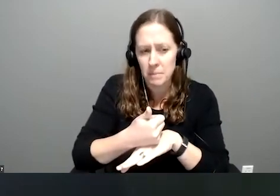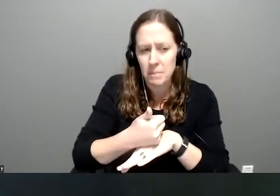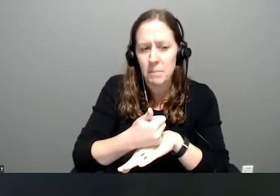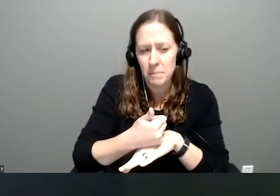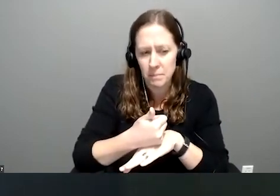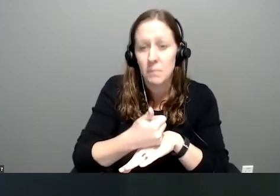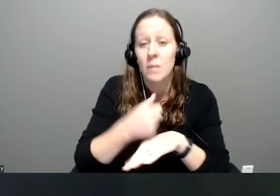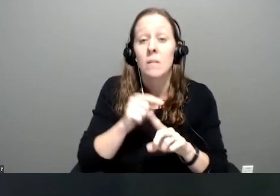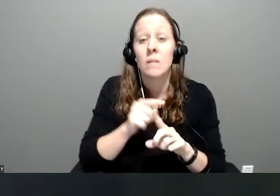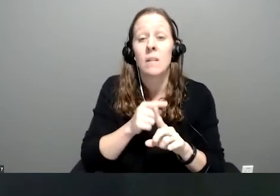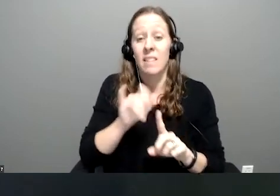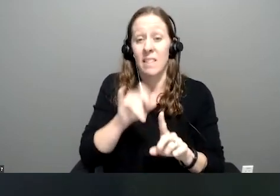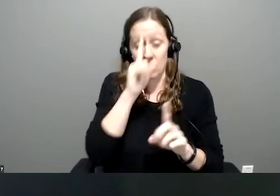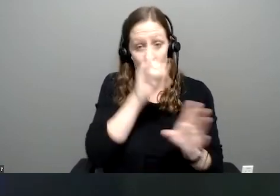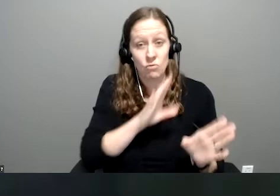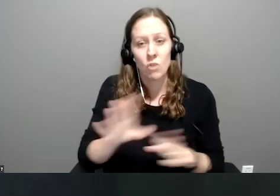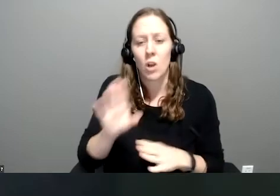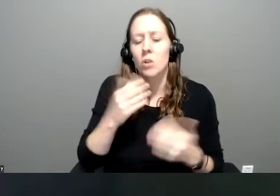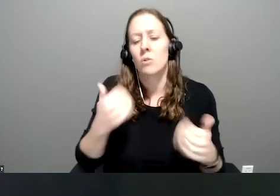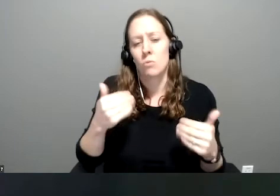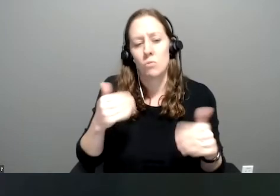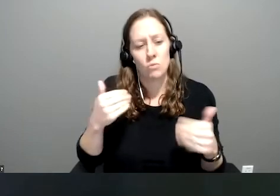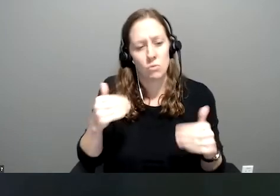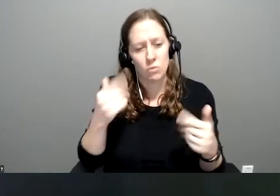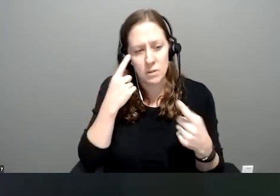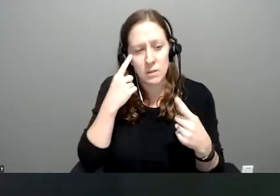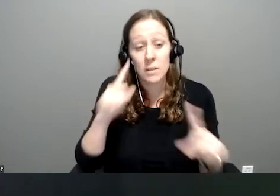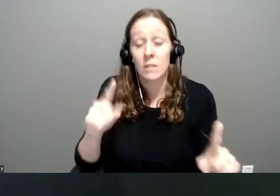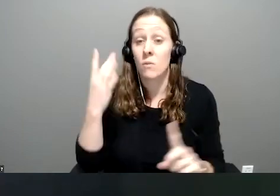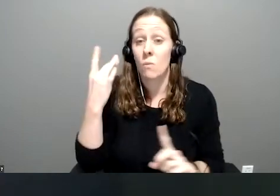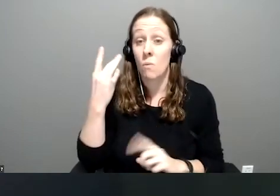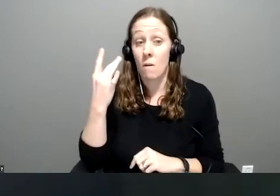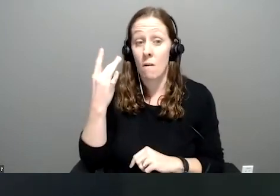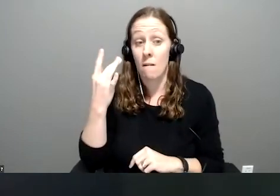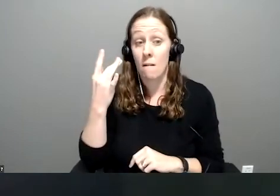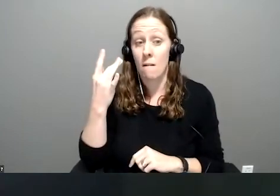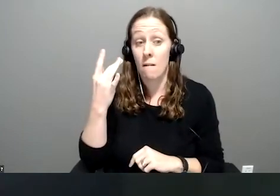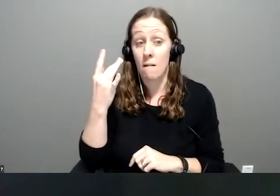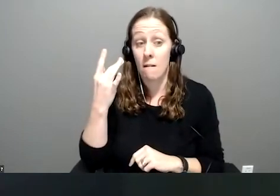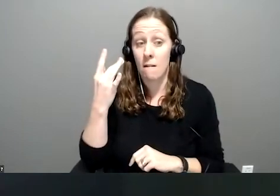proved to be effective as the participants were more interactive with the facilitators